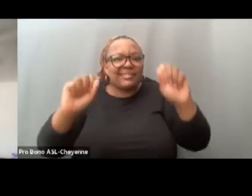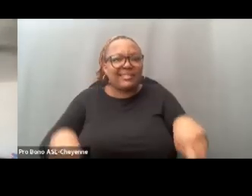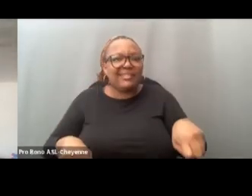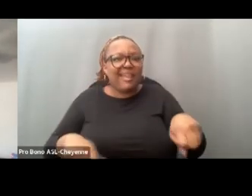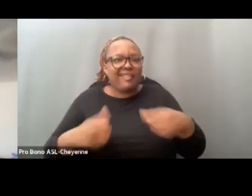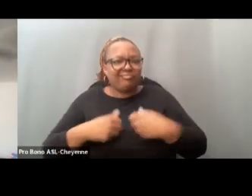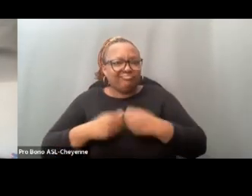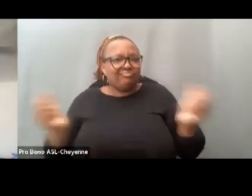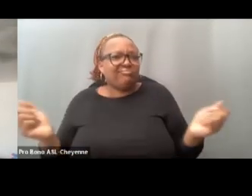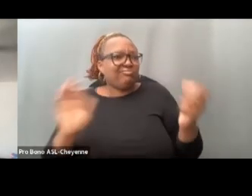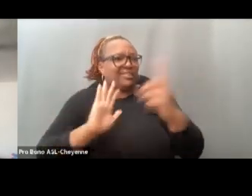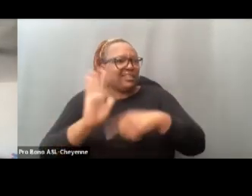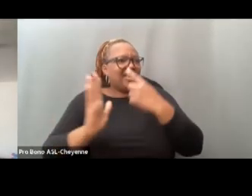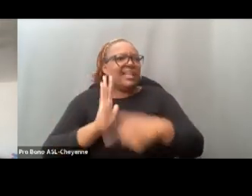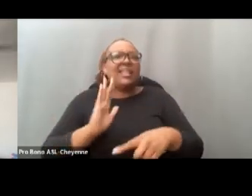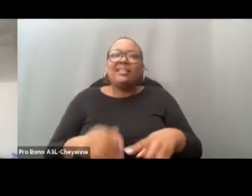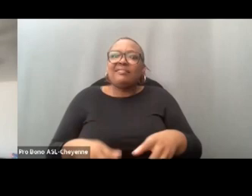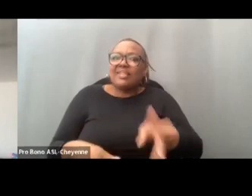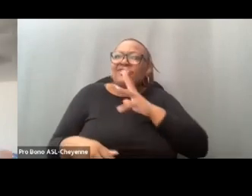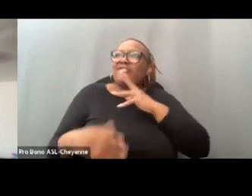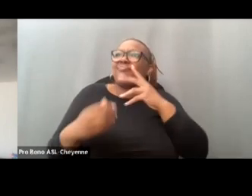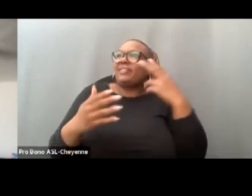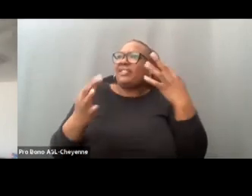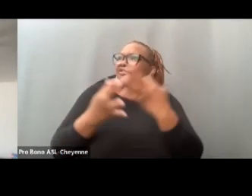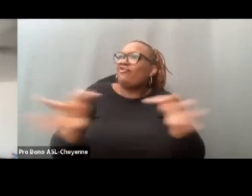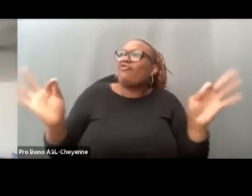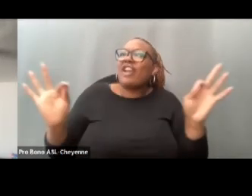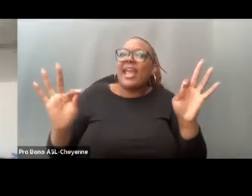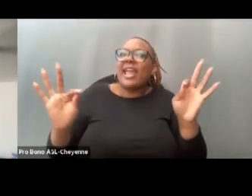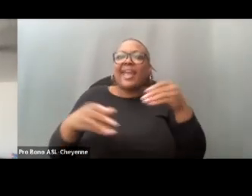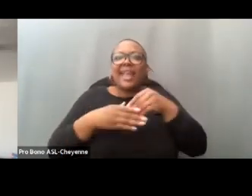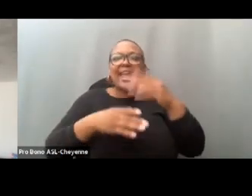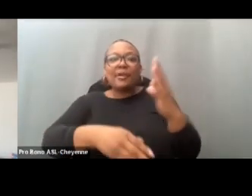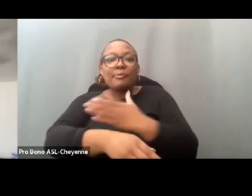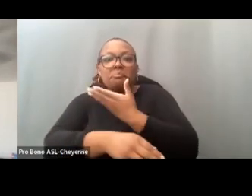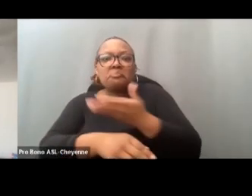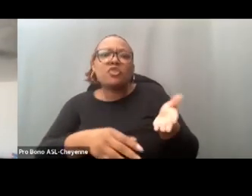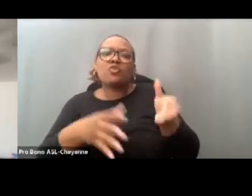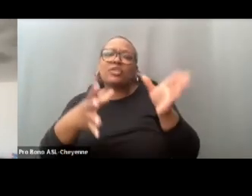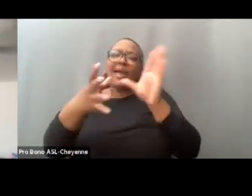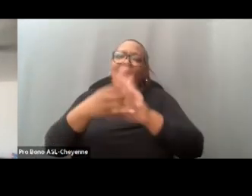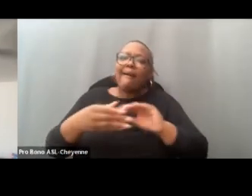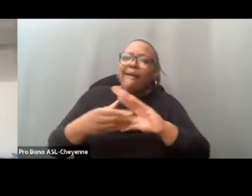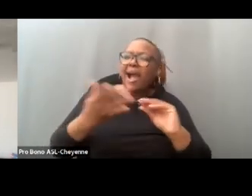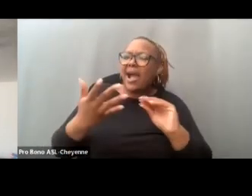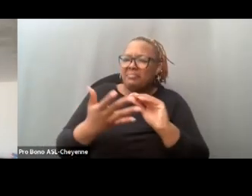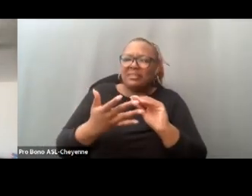that they could speak freely, whether it's in their music or in their comments after their music,